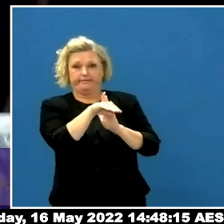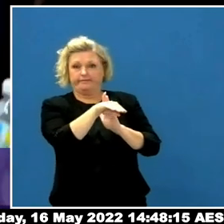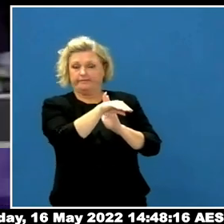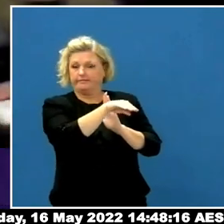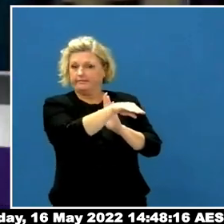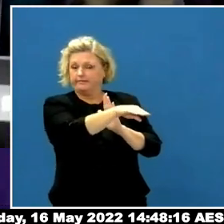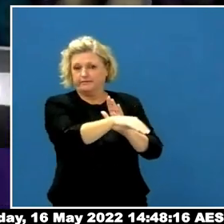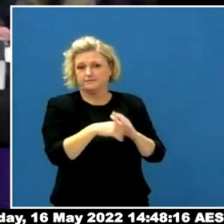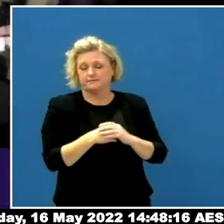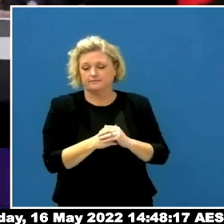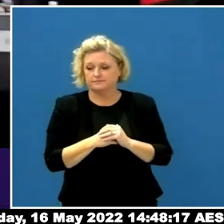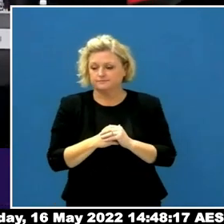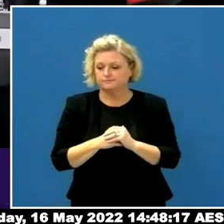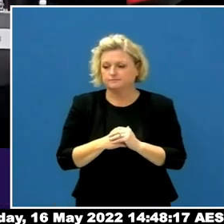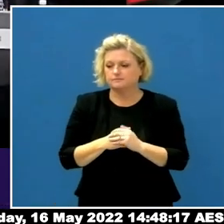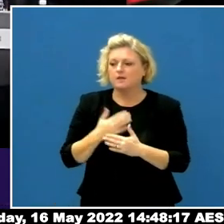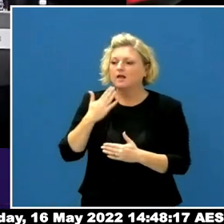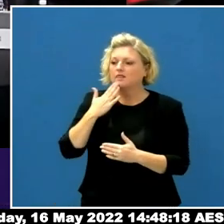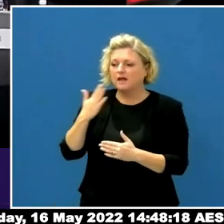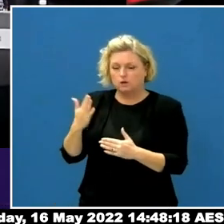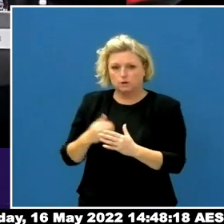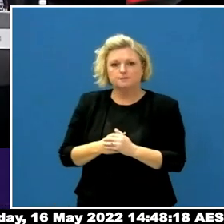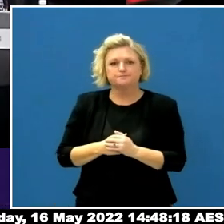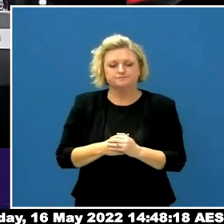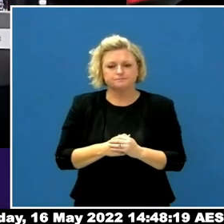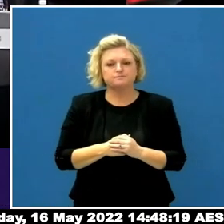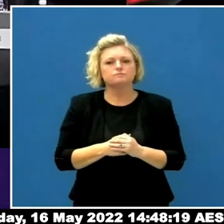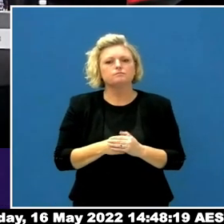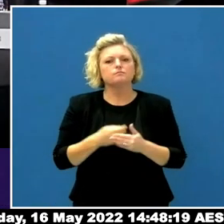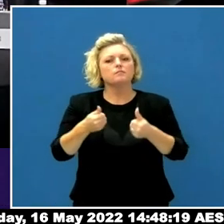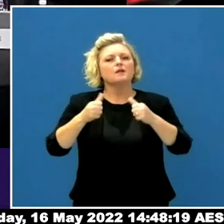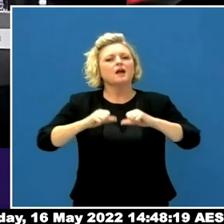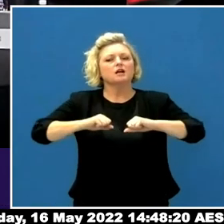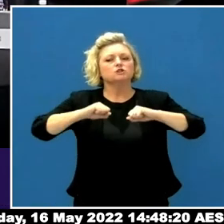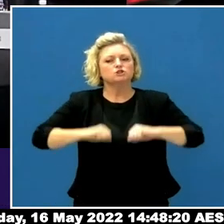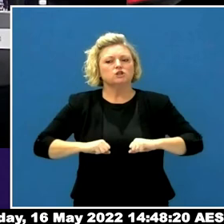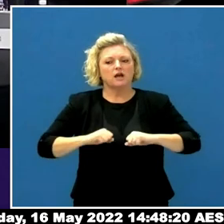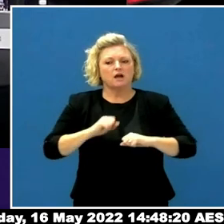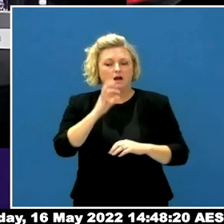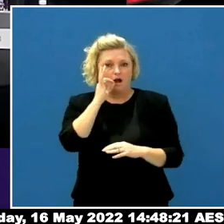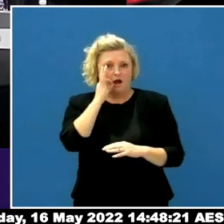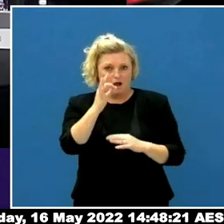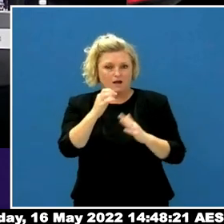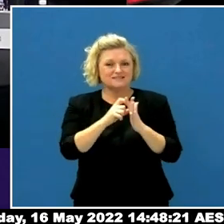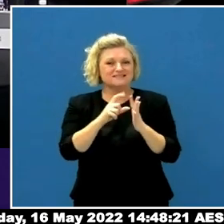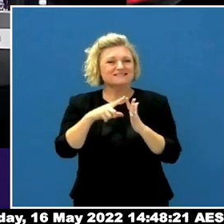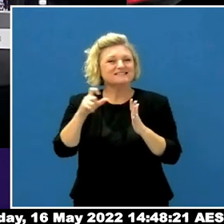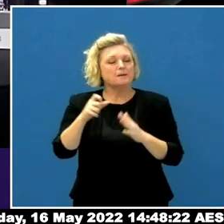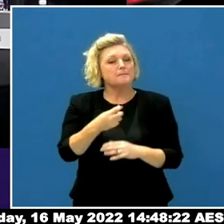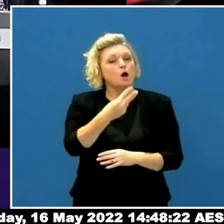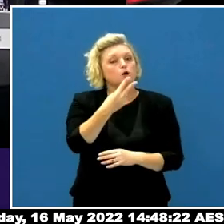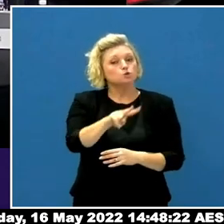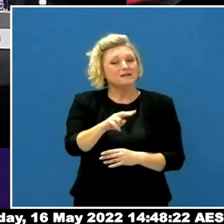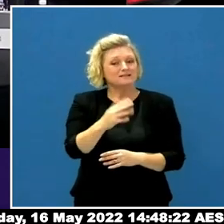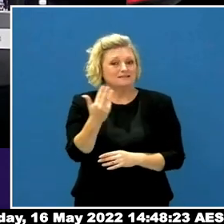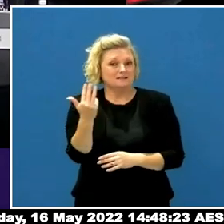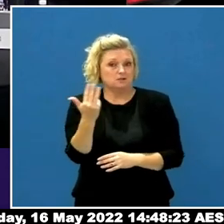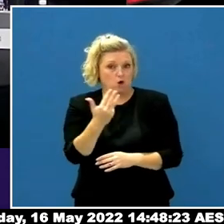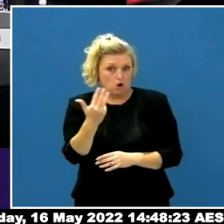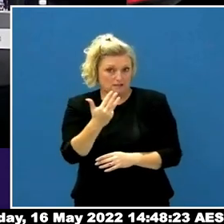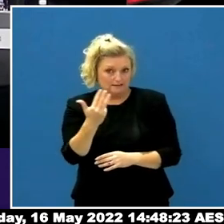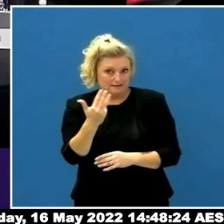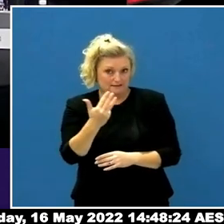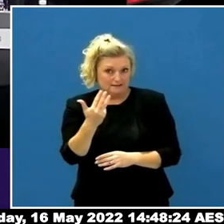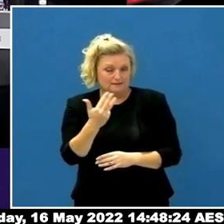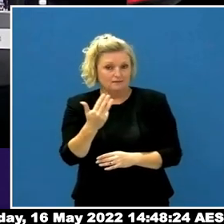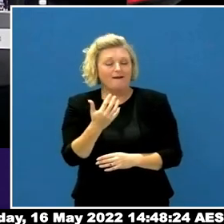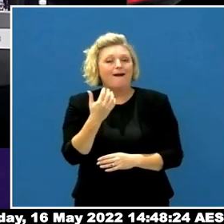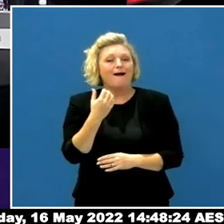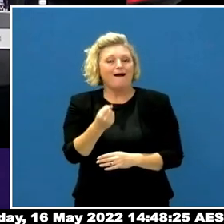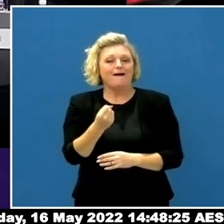You've said that in November 2019, there was approval for an NDIS plan